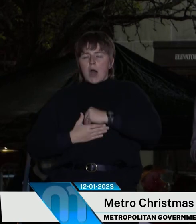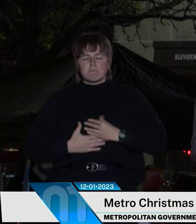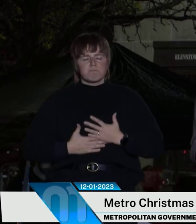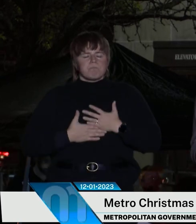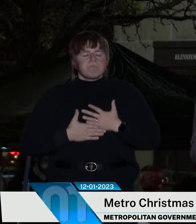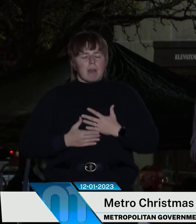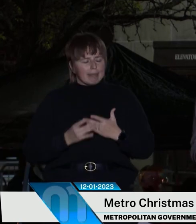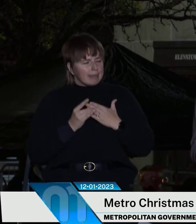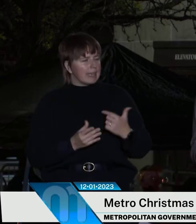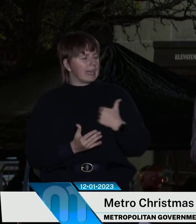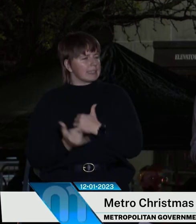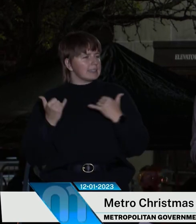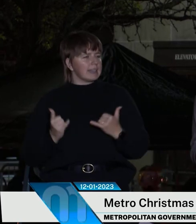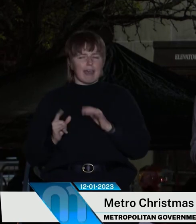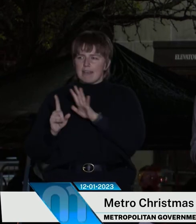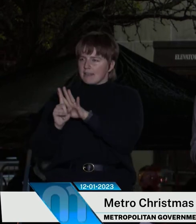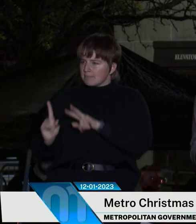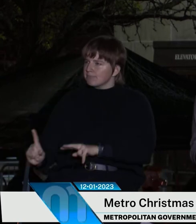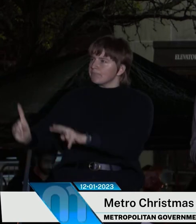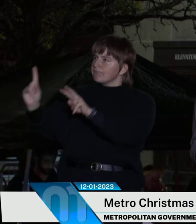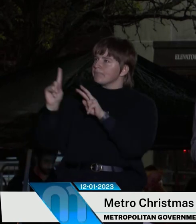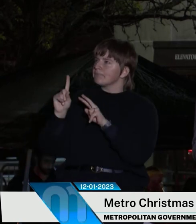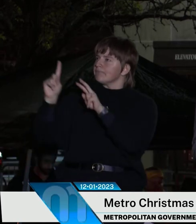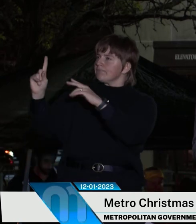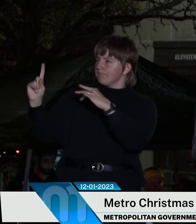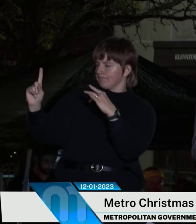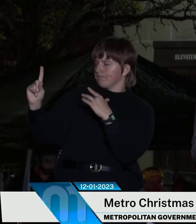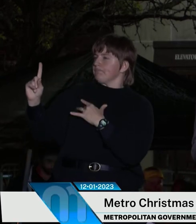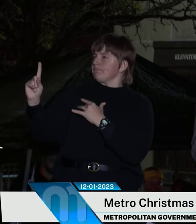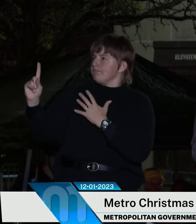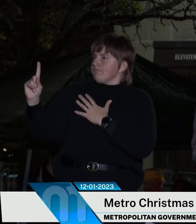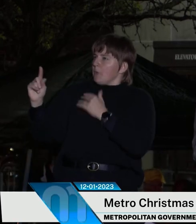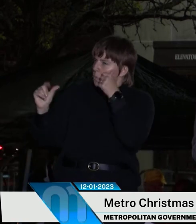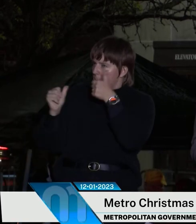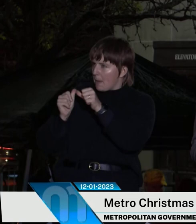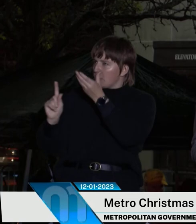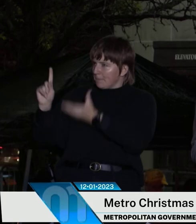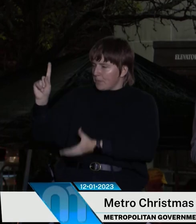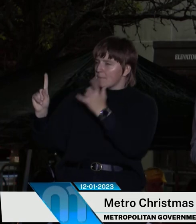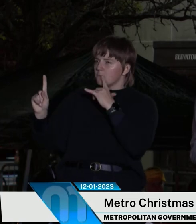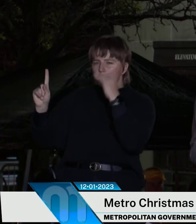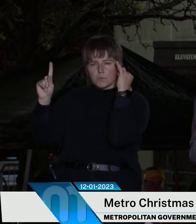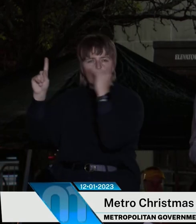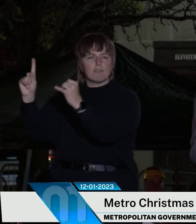BUT HIS SPIRIT IS WITH US TODAY. HE IS THE LIGHT THAT NEVER